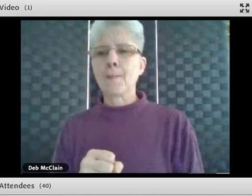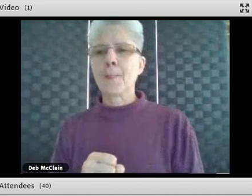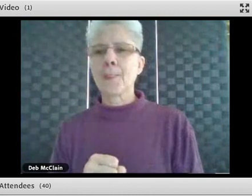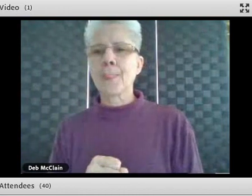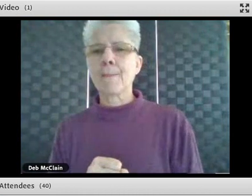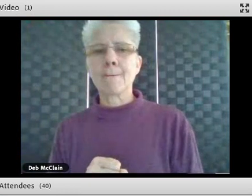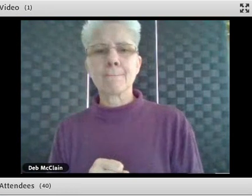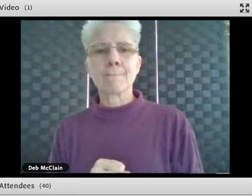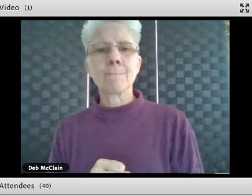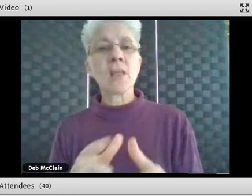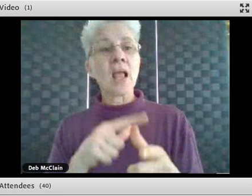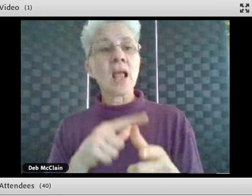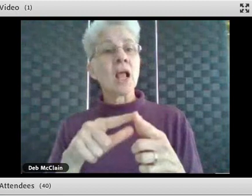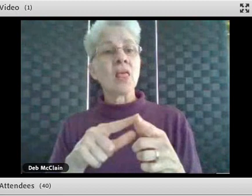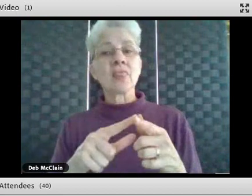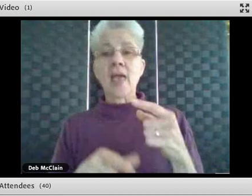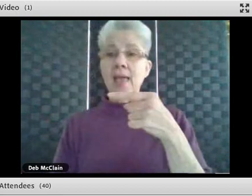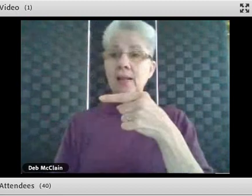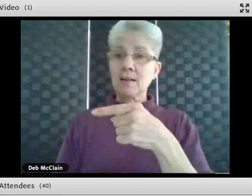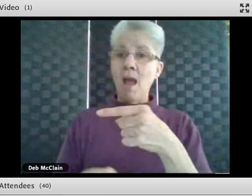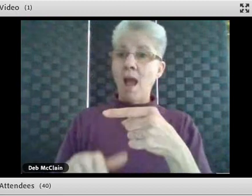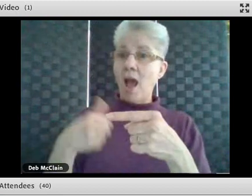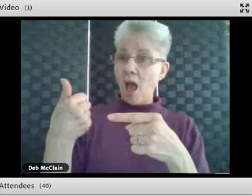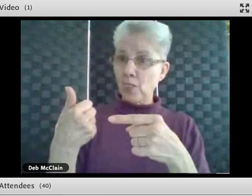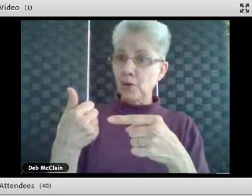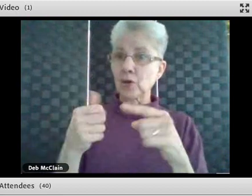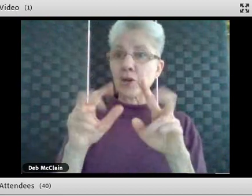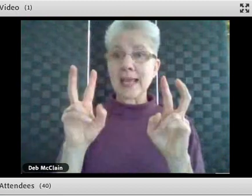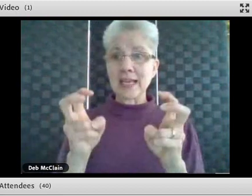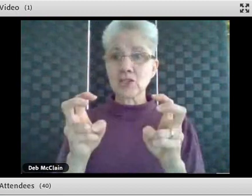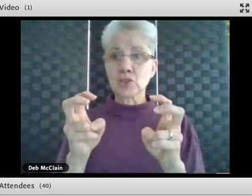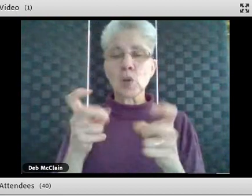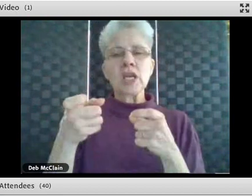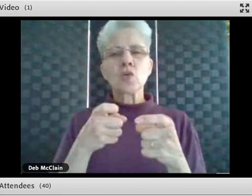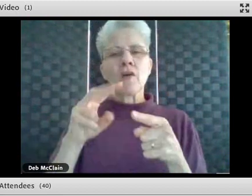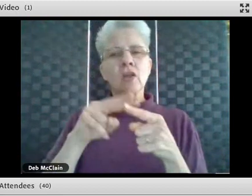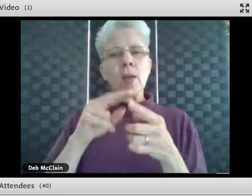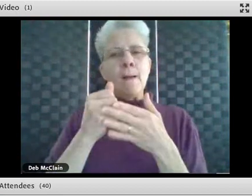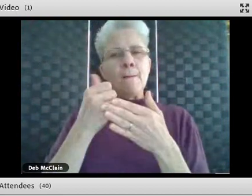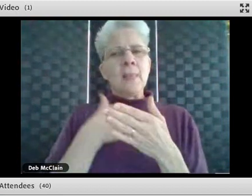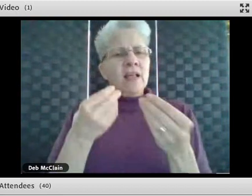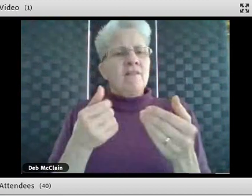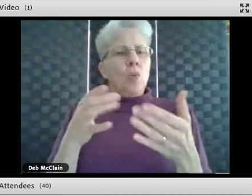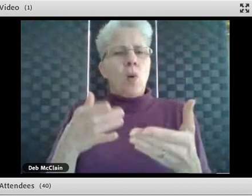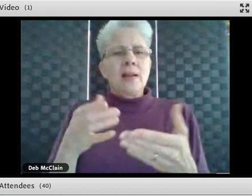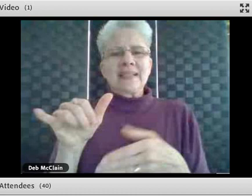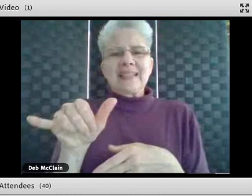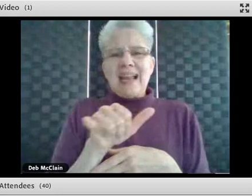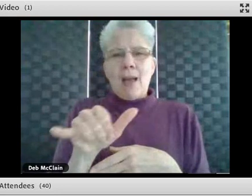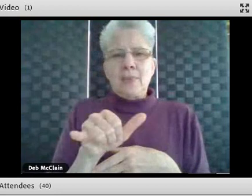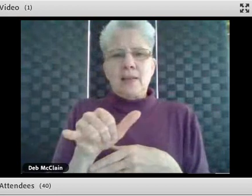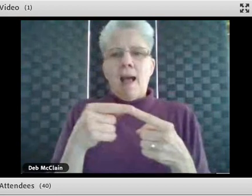And then, the other issue that controlled vocabularies help us solve is synonymy. So, the opposite problem,